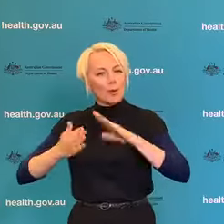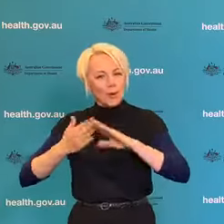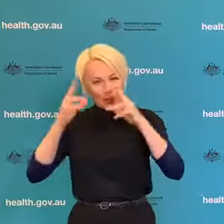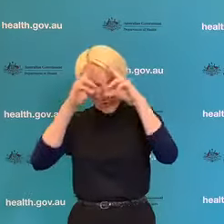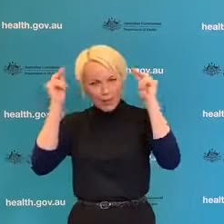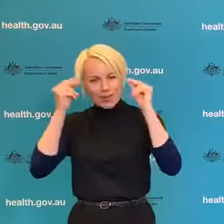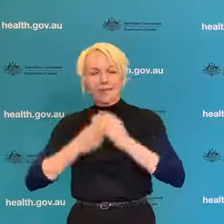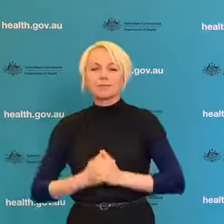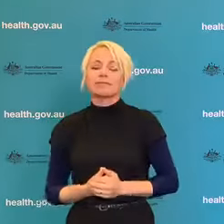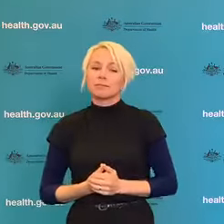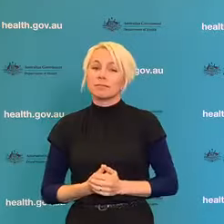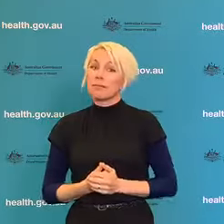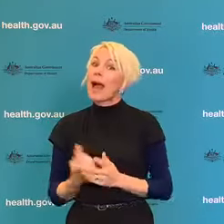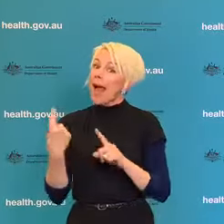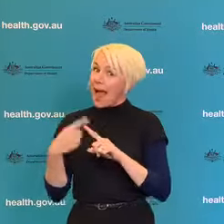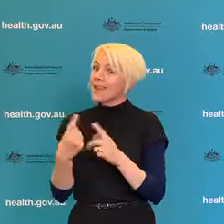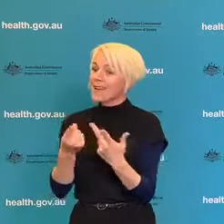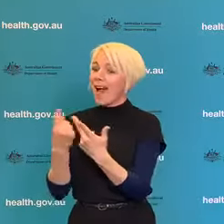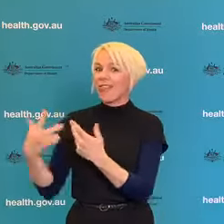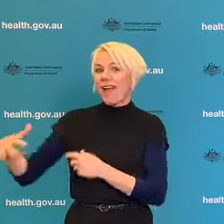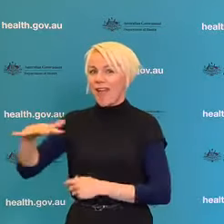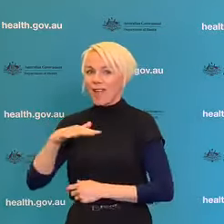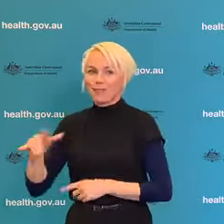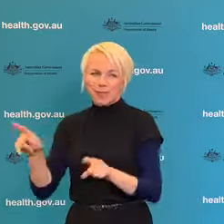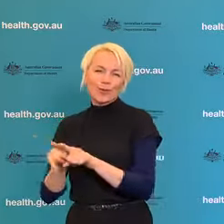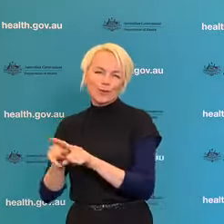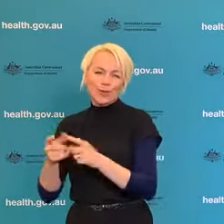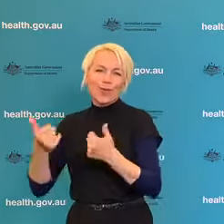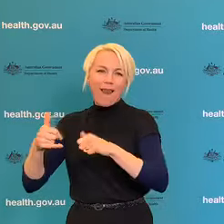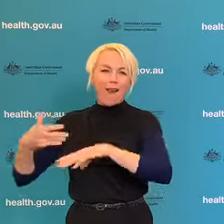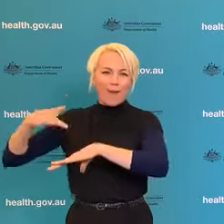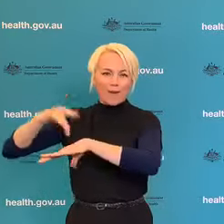that nurses do in every aspect of our health care system in Australia.